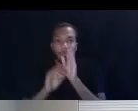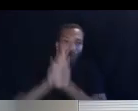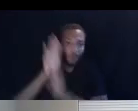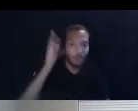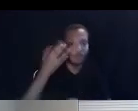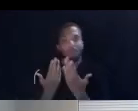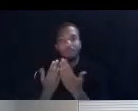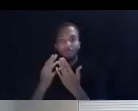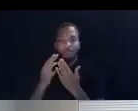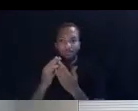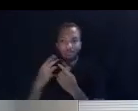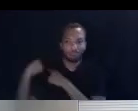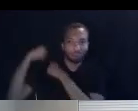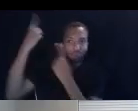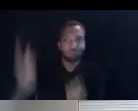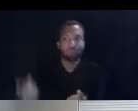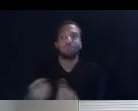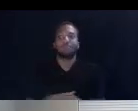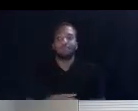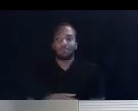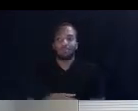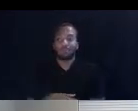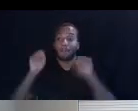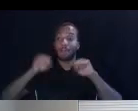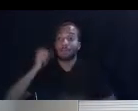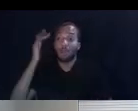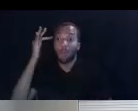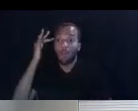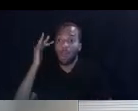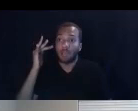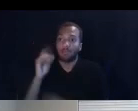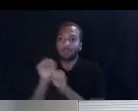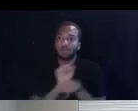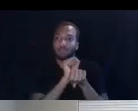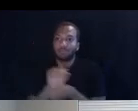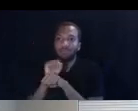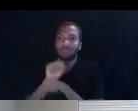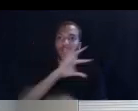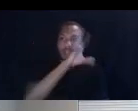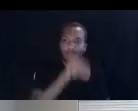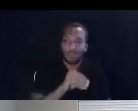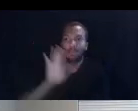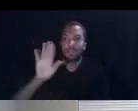and across time has been made possible by the forced labor of enslaved Africans and their descendants who suffered the horror